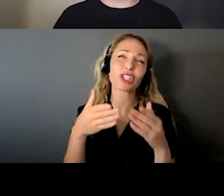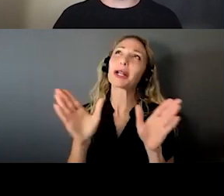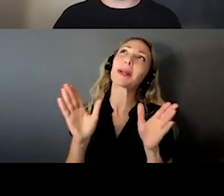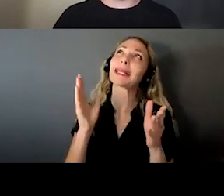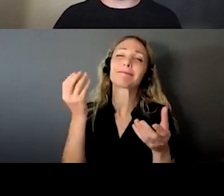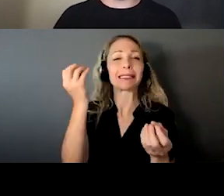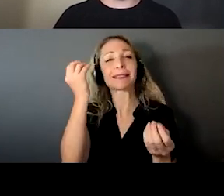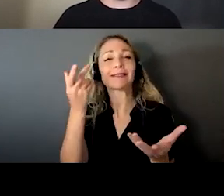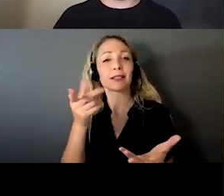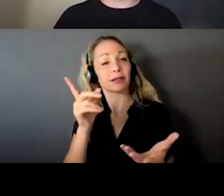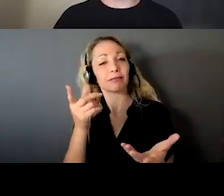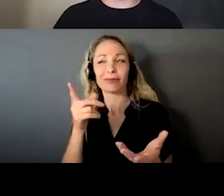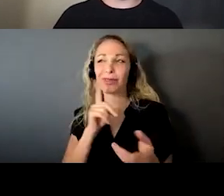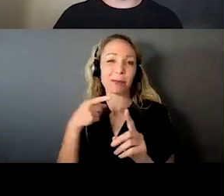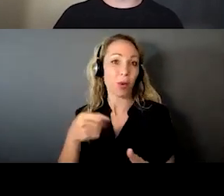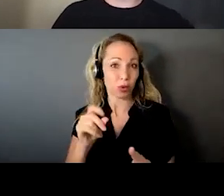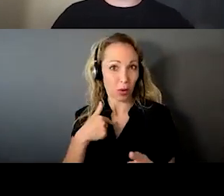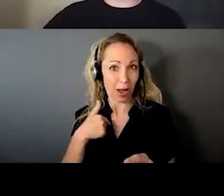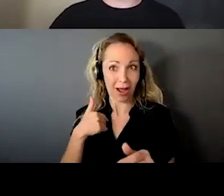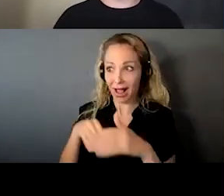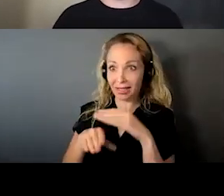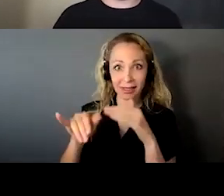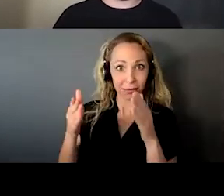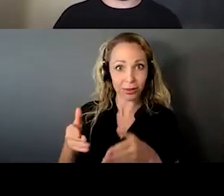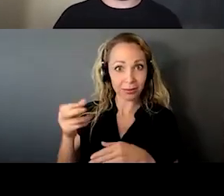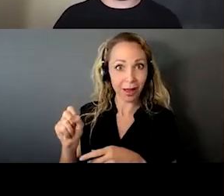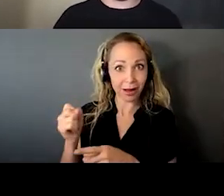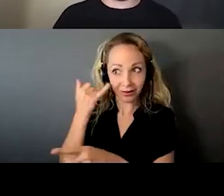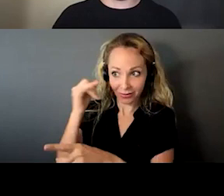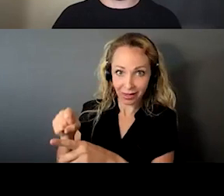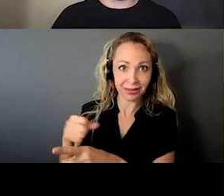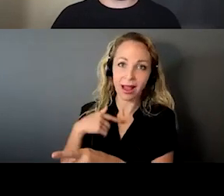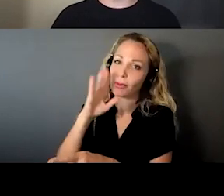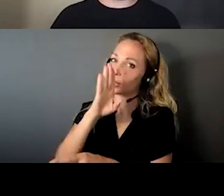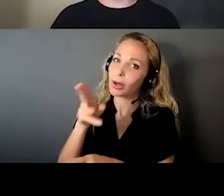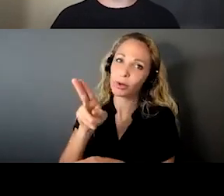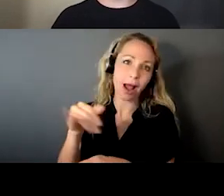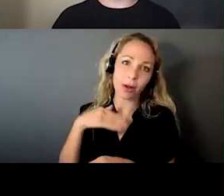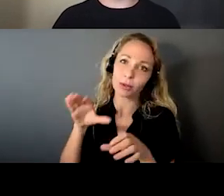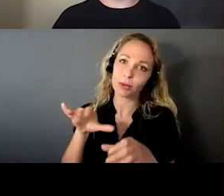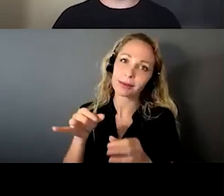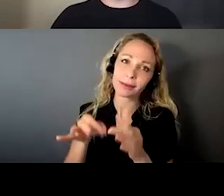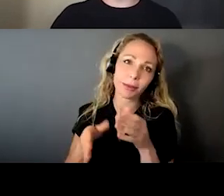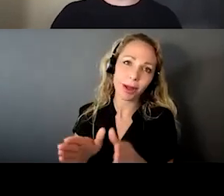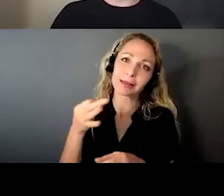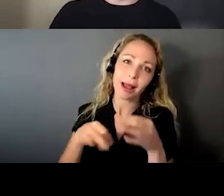IF YES, I PROBABLY GO STRAIGHT TO THE UI AND DO THE SIMPLE WAY THAN BANGING OUT CODE AND DOING IT THE